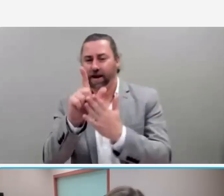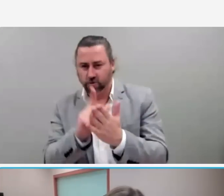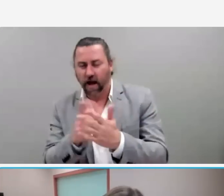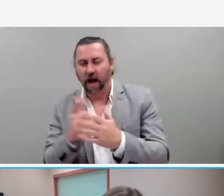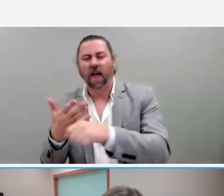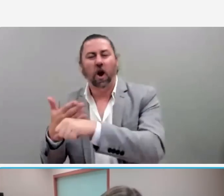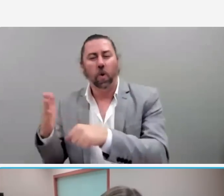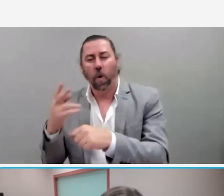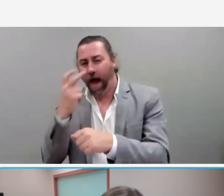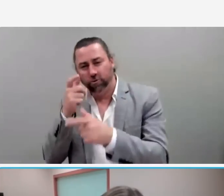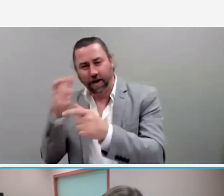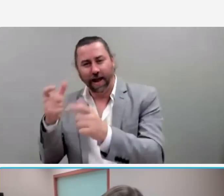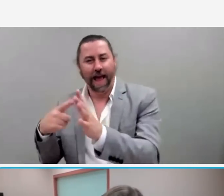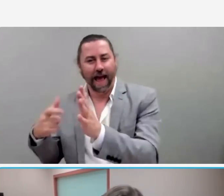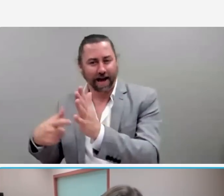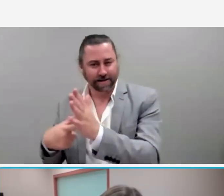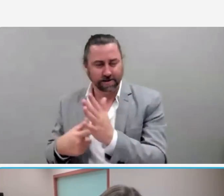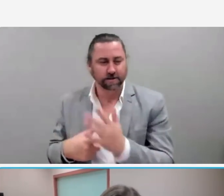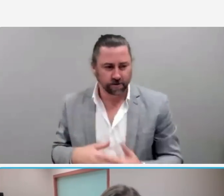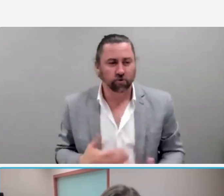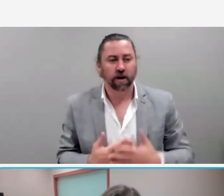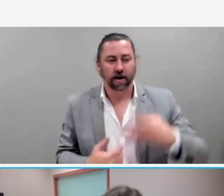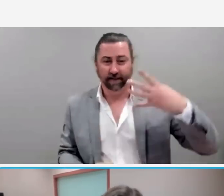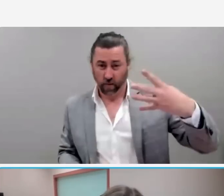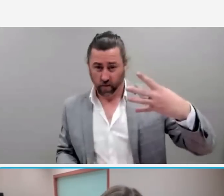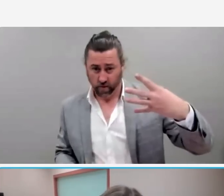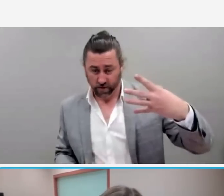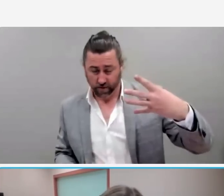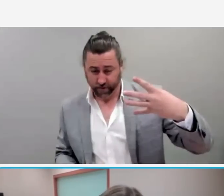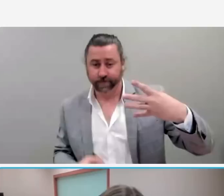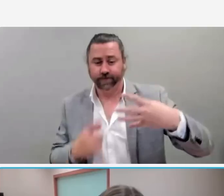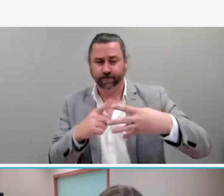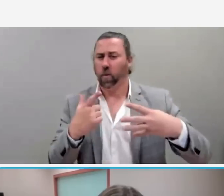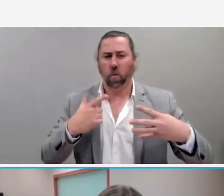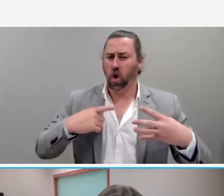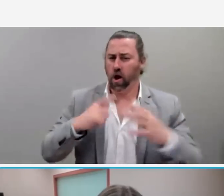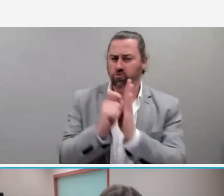Today I'm going to talk you through four things. The rationale for why we're developing a new Act,